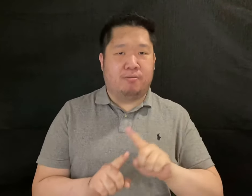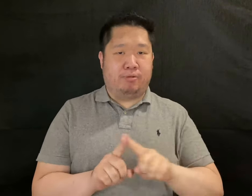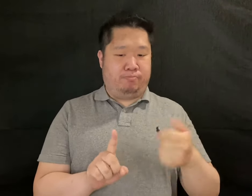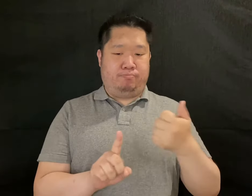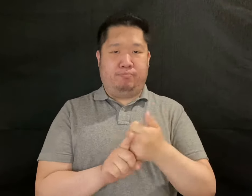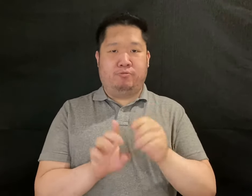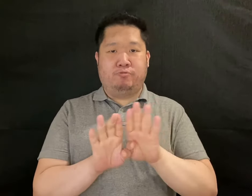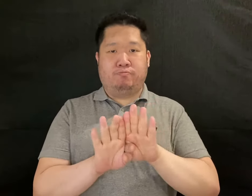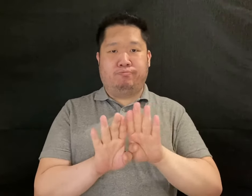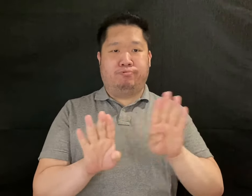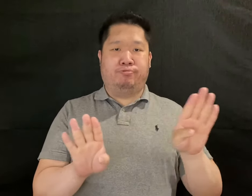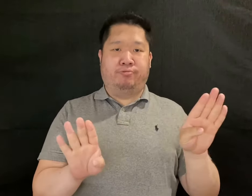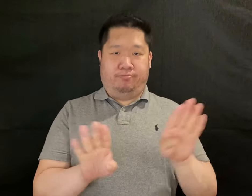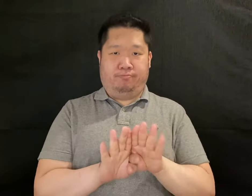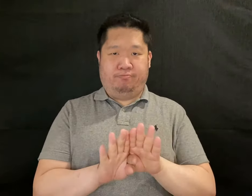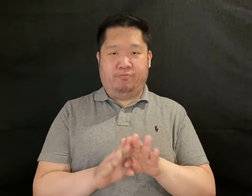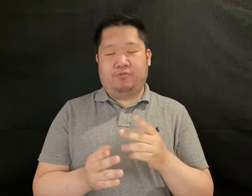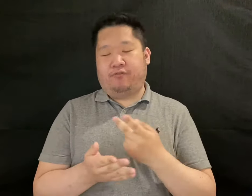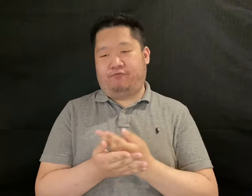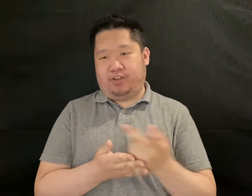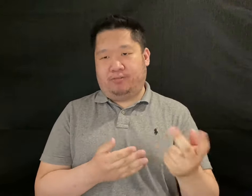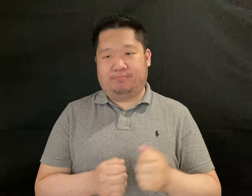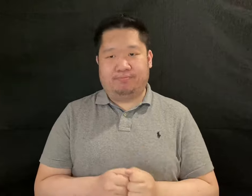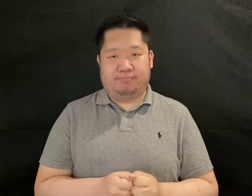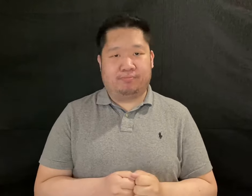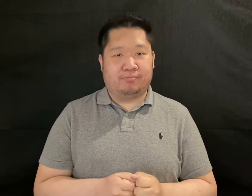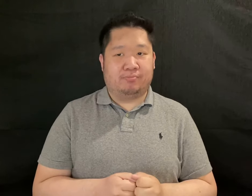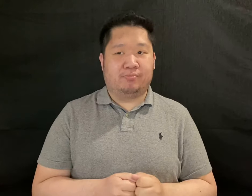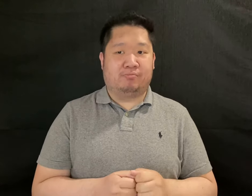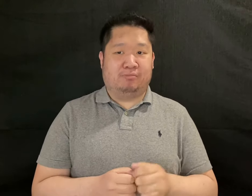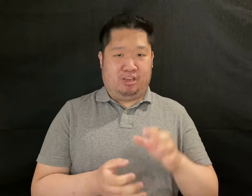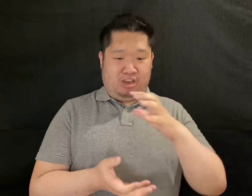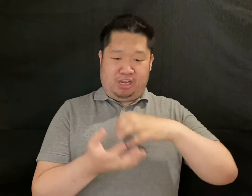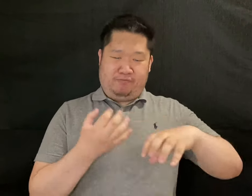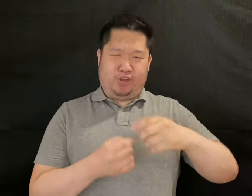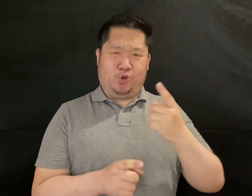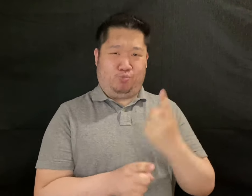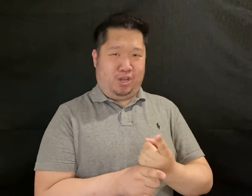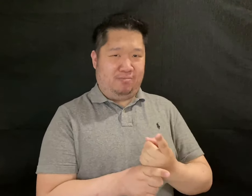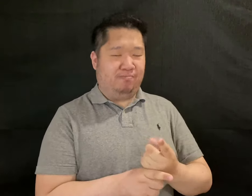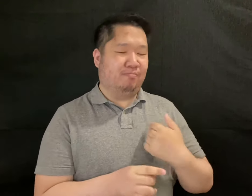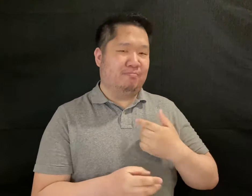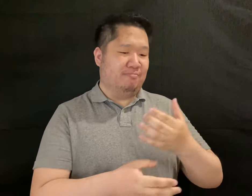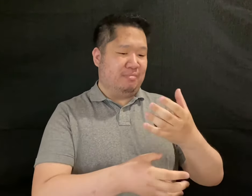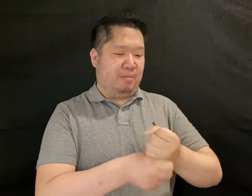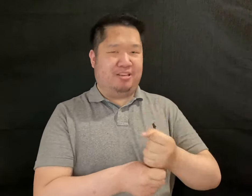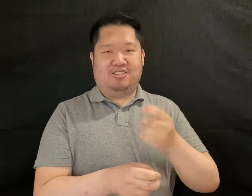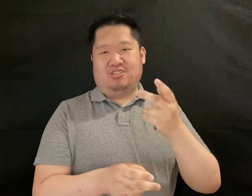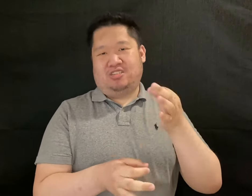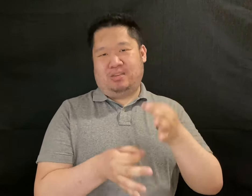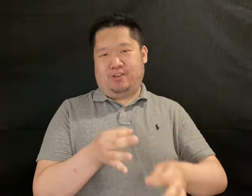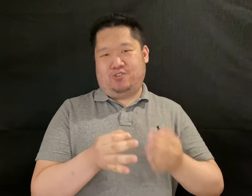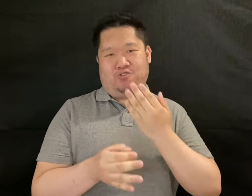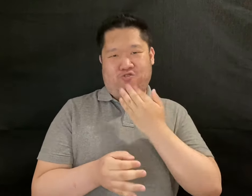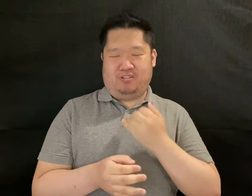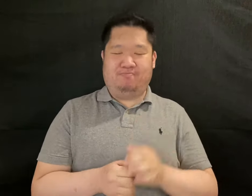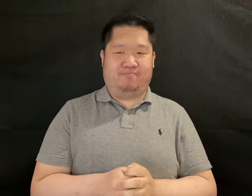the door slides, the door fails. Confusing, huh? I will keep it short and simple.